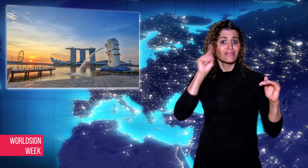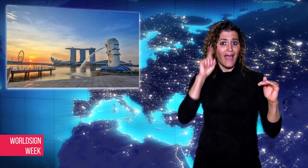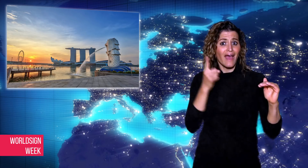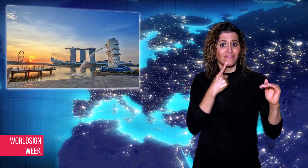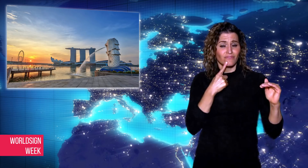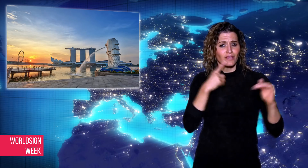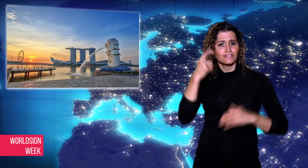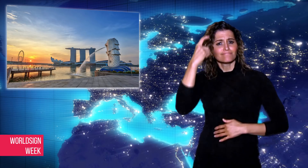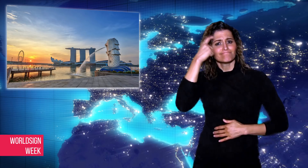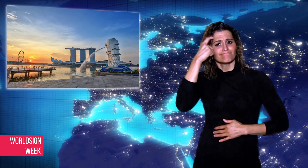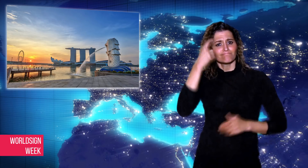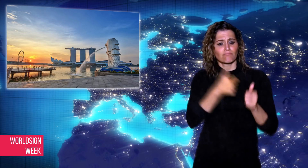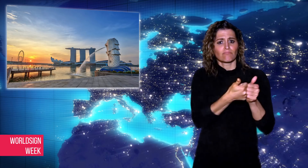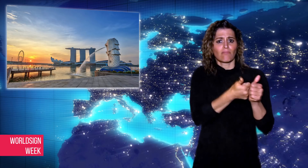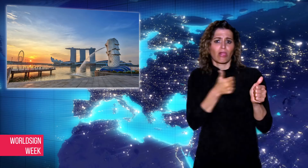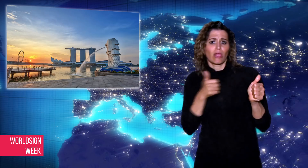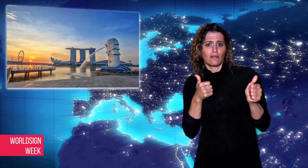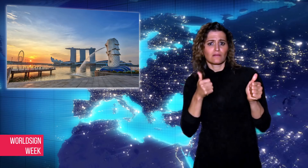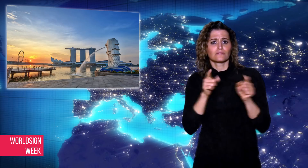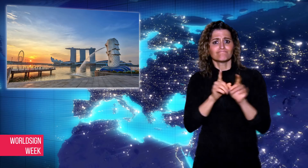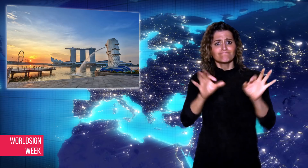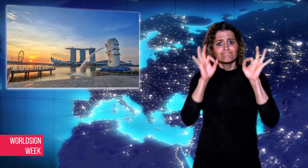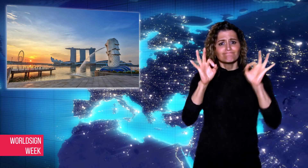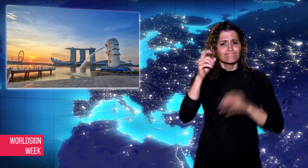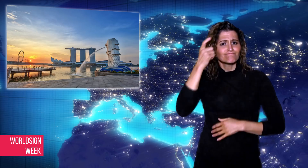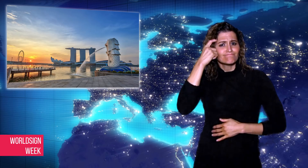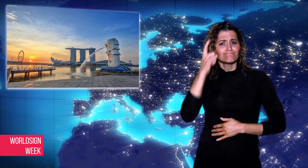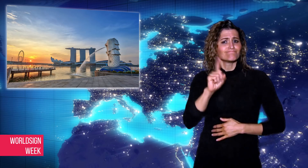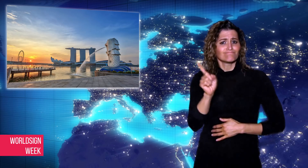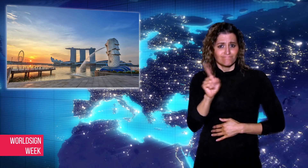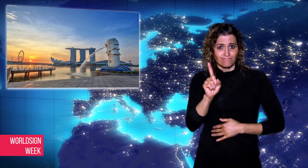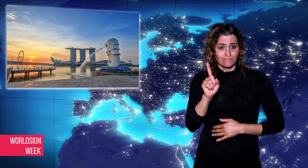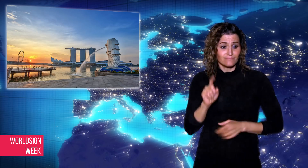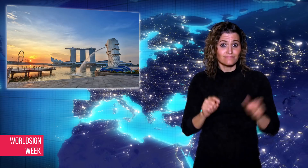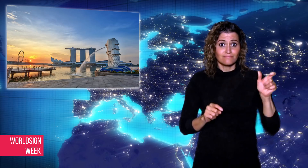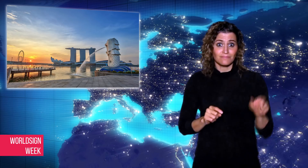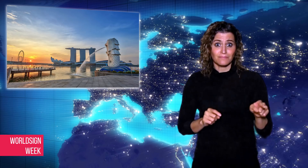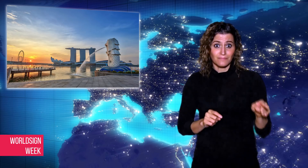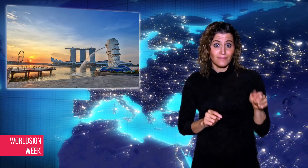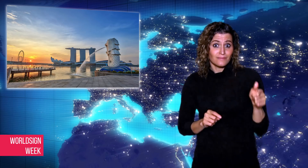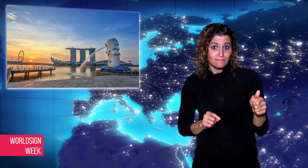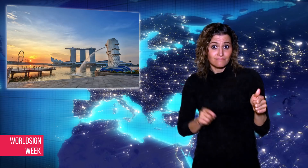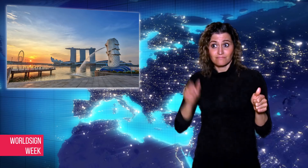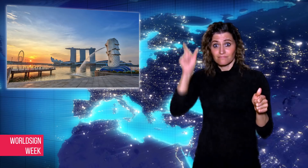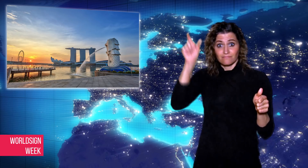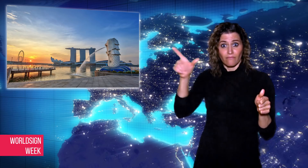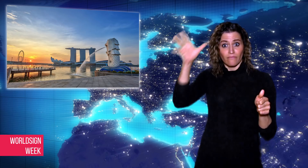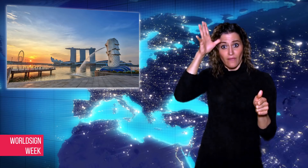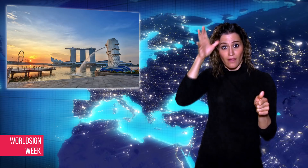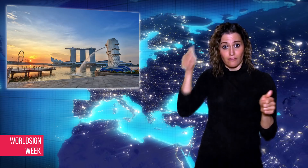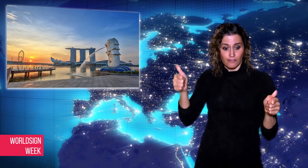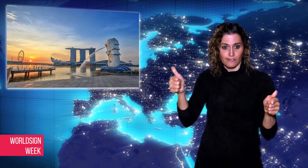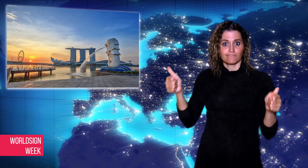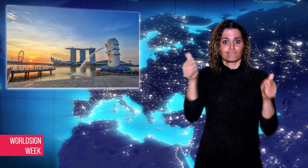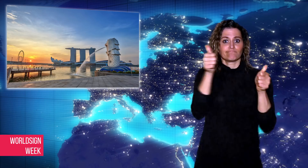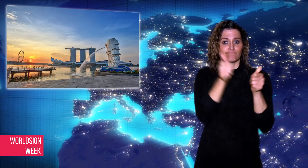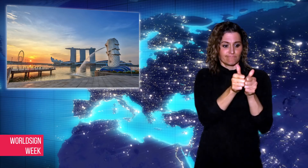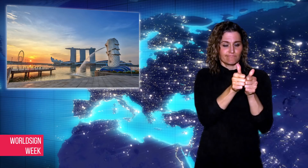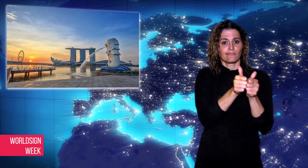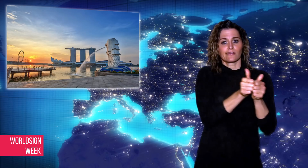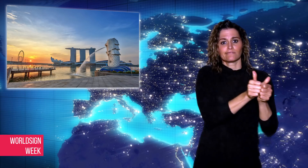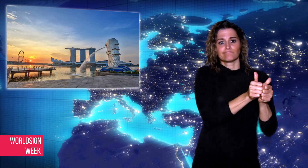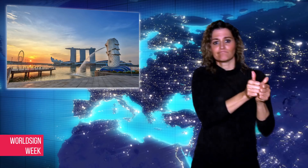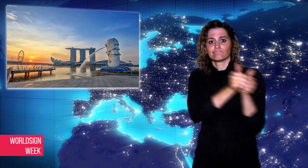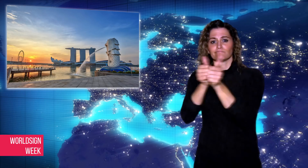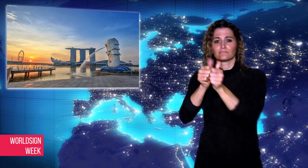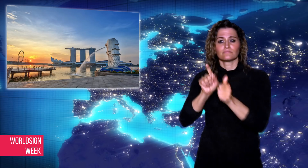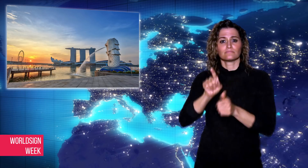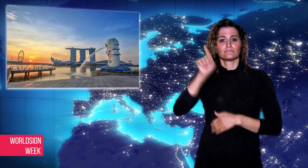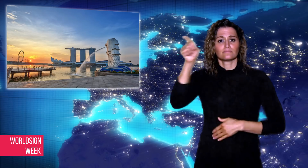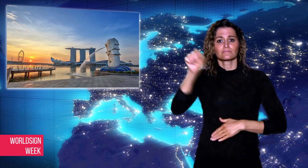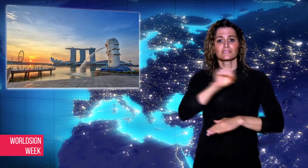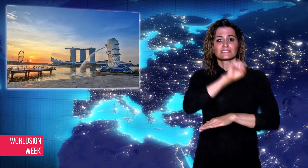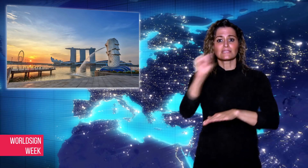Deaf son to Singapore in July 2014.